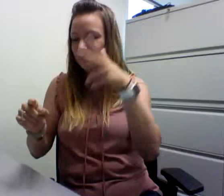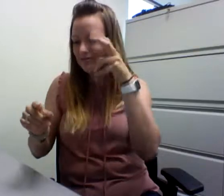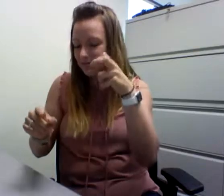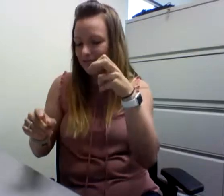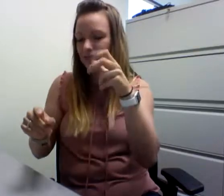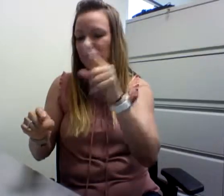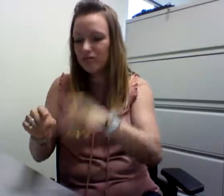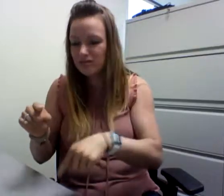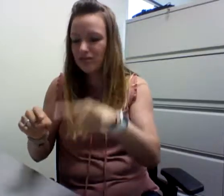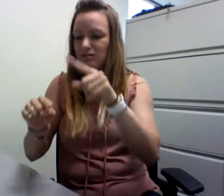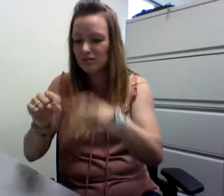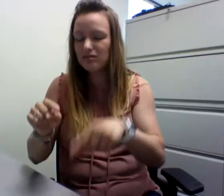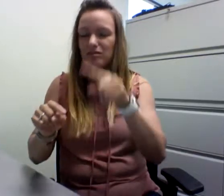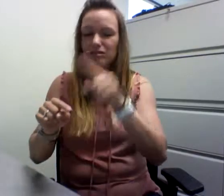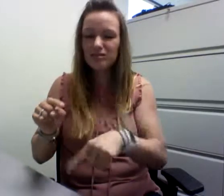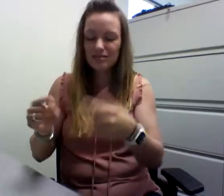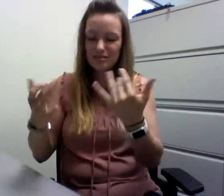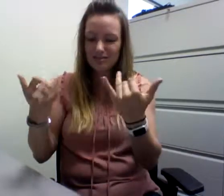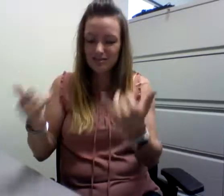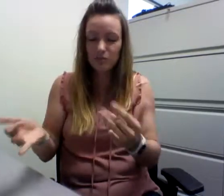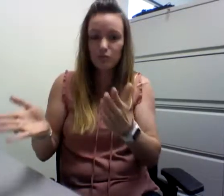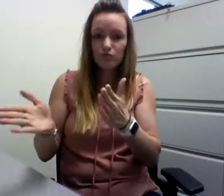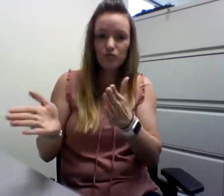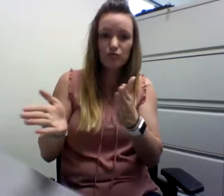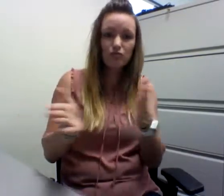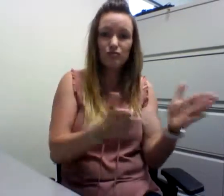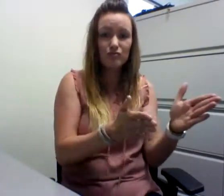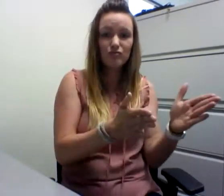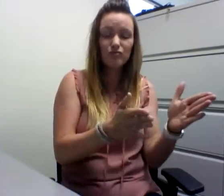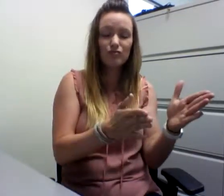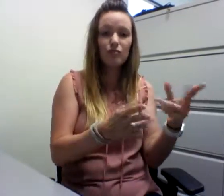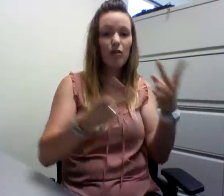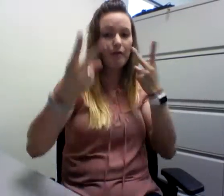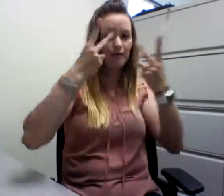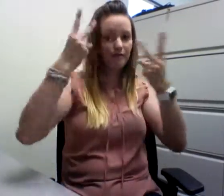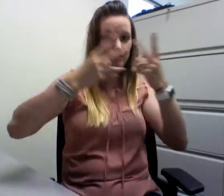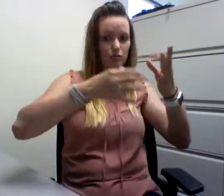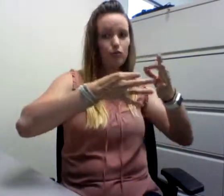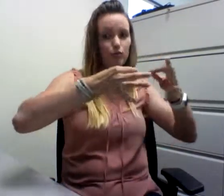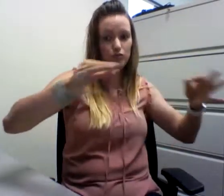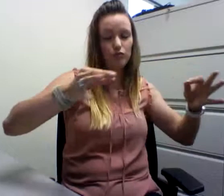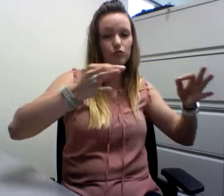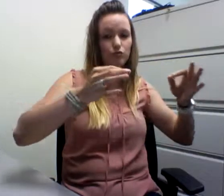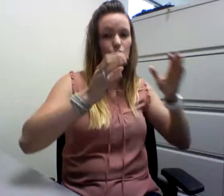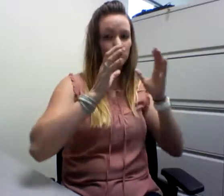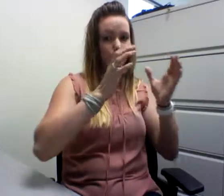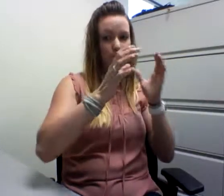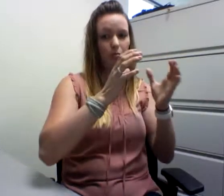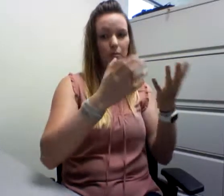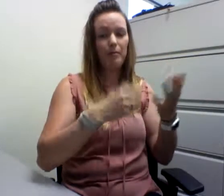to now an emphasis on the use of a visual language to communicate